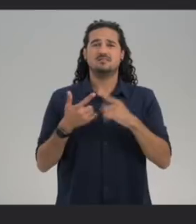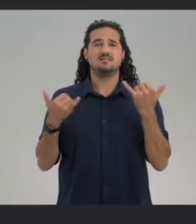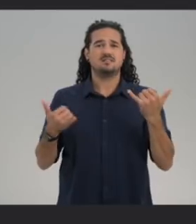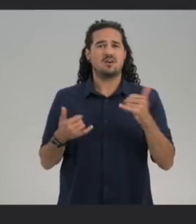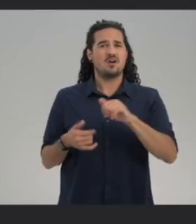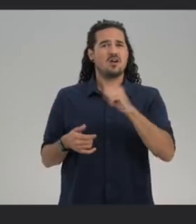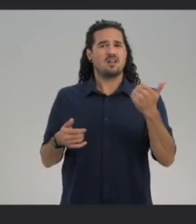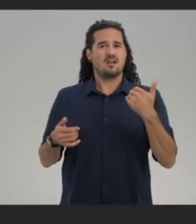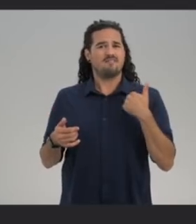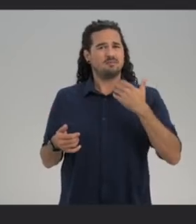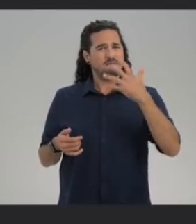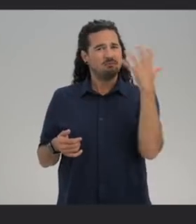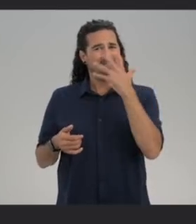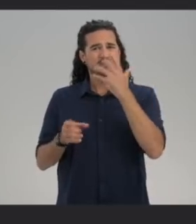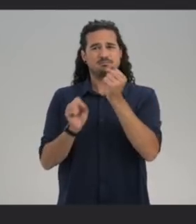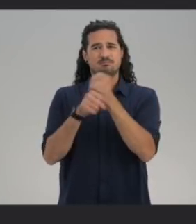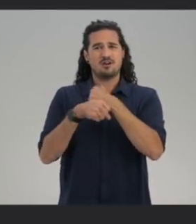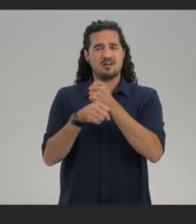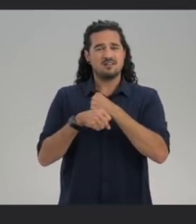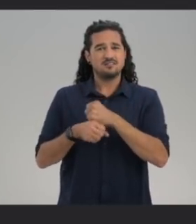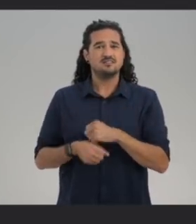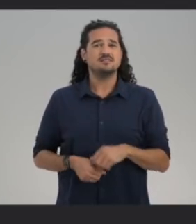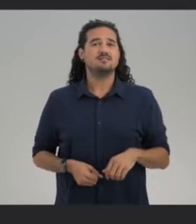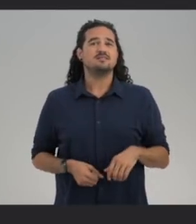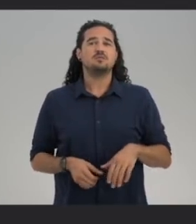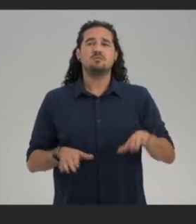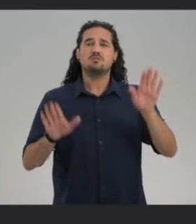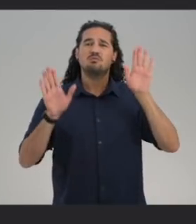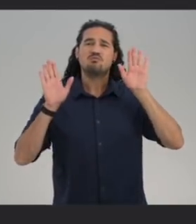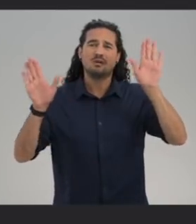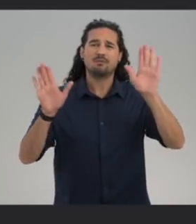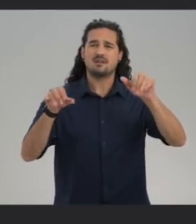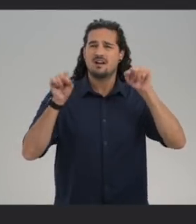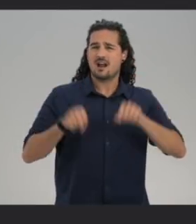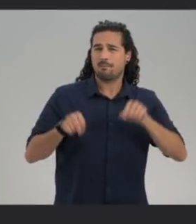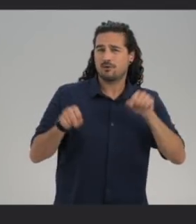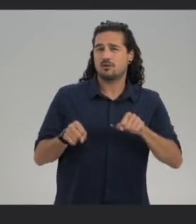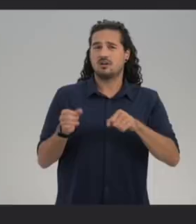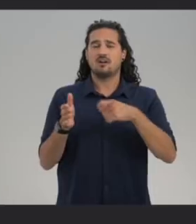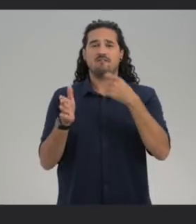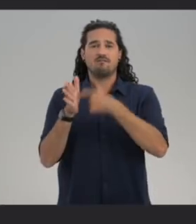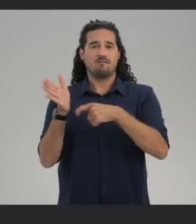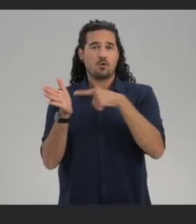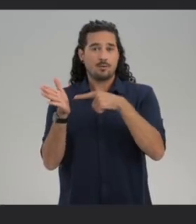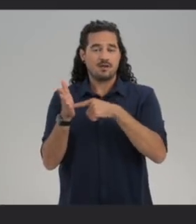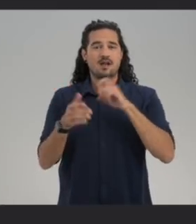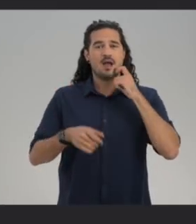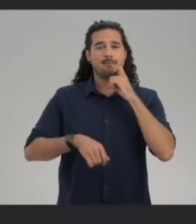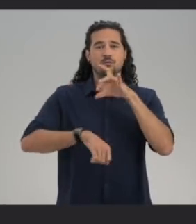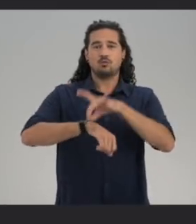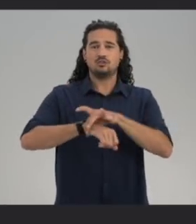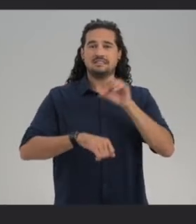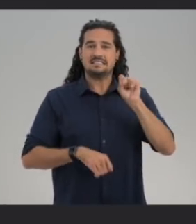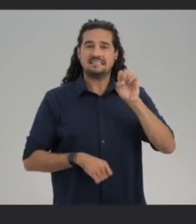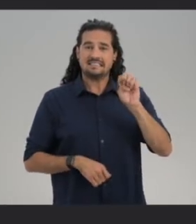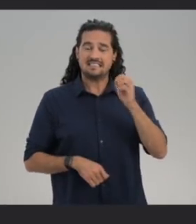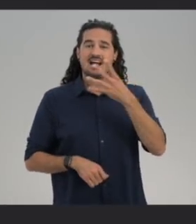as well as our other remarkable products. The incredibly capable and affordable Apple Watch SE